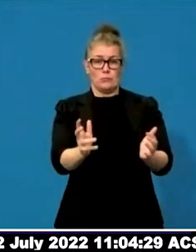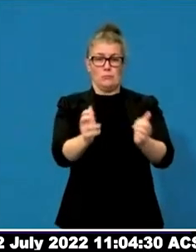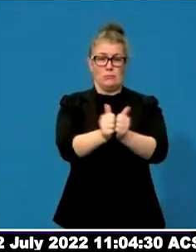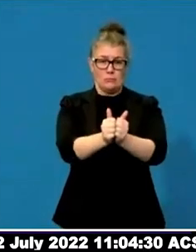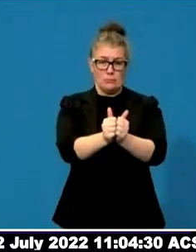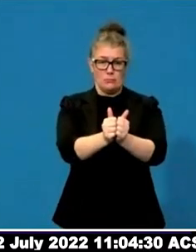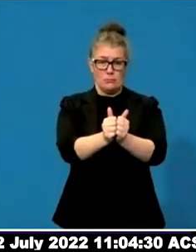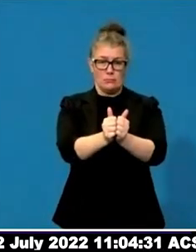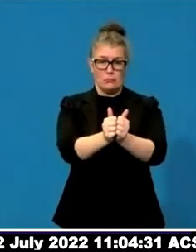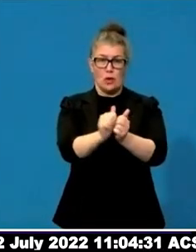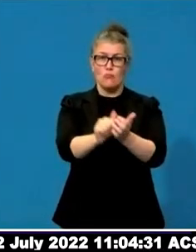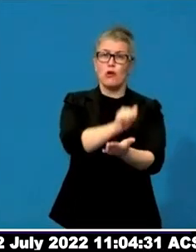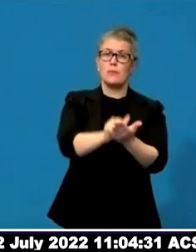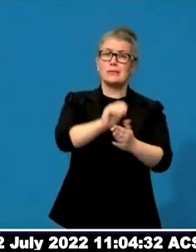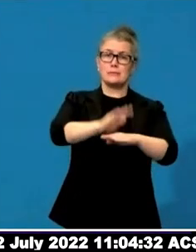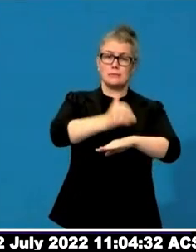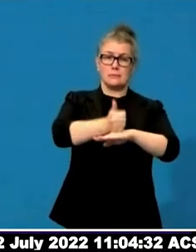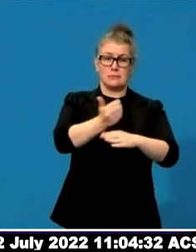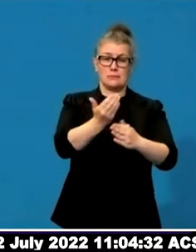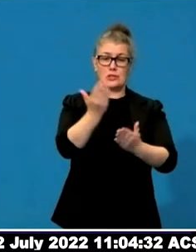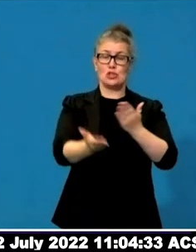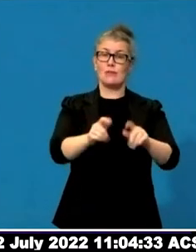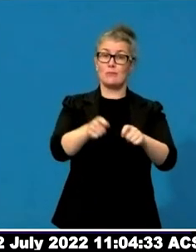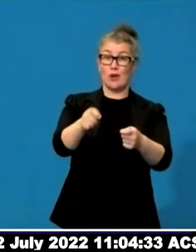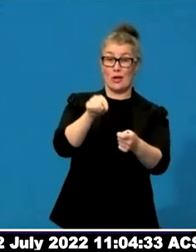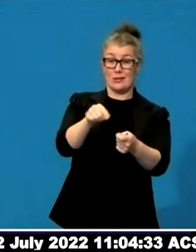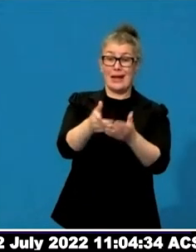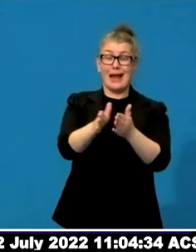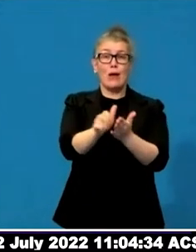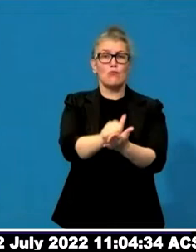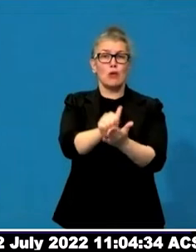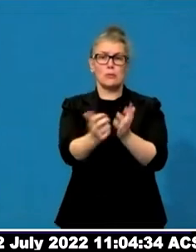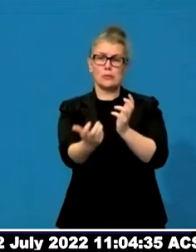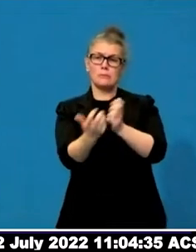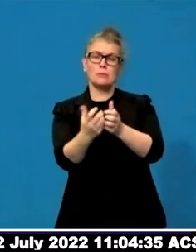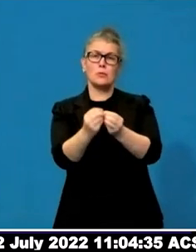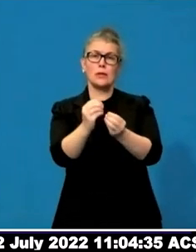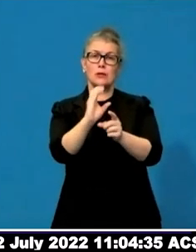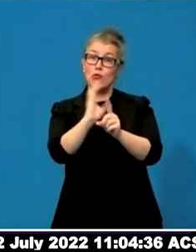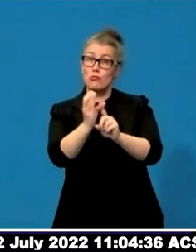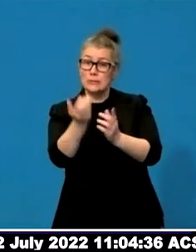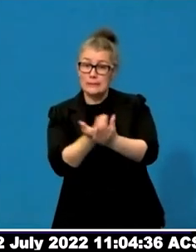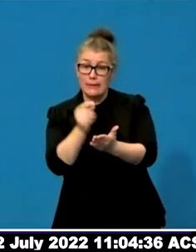and the appropriateness and the cultural safety of service providers.